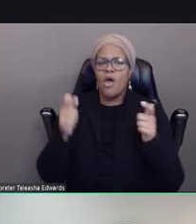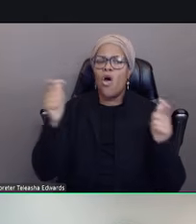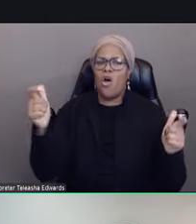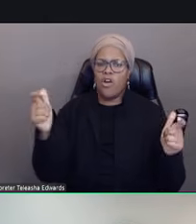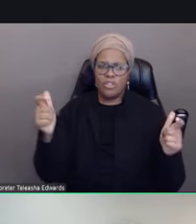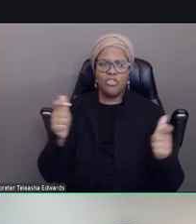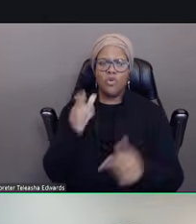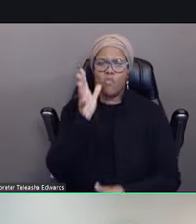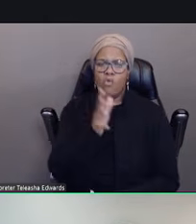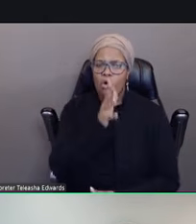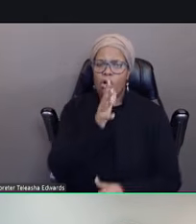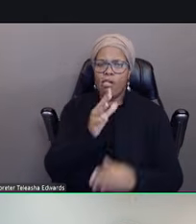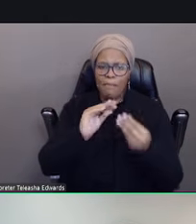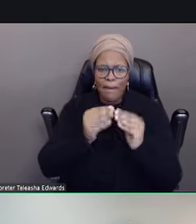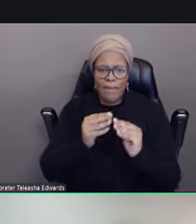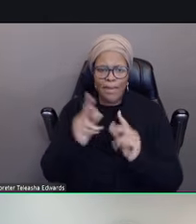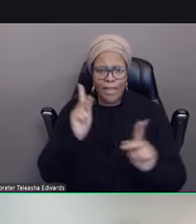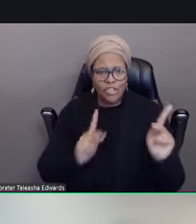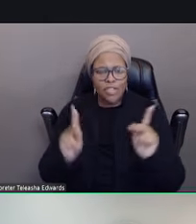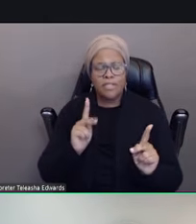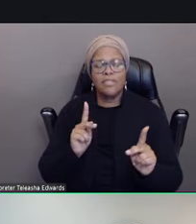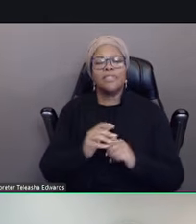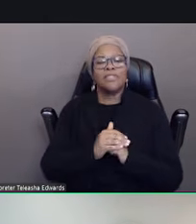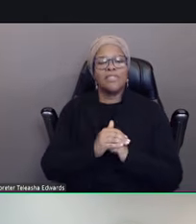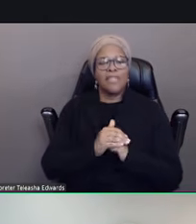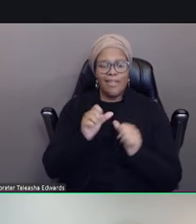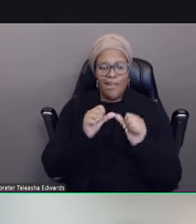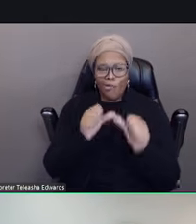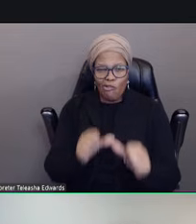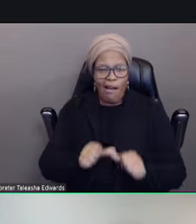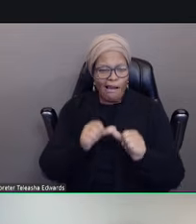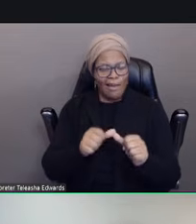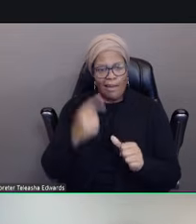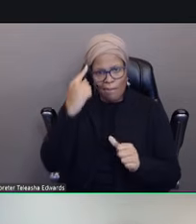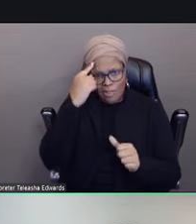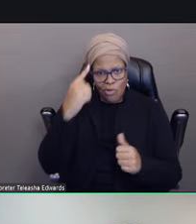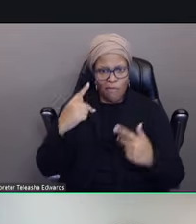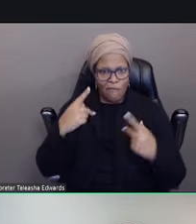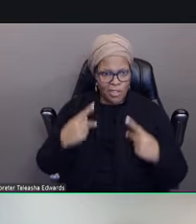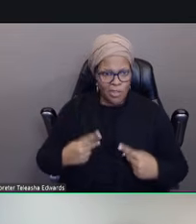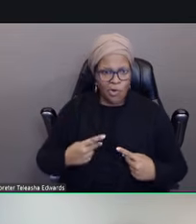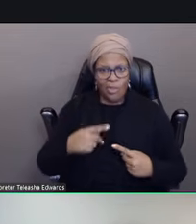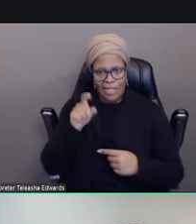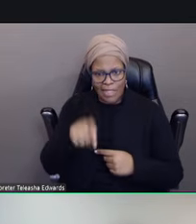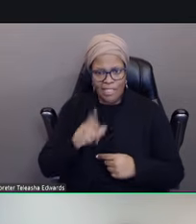the chronic physical and mental health needs of our rural communities, the workforce shortages,